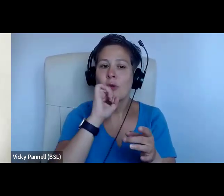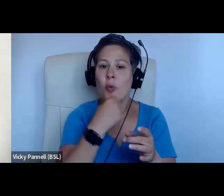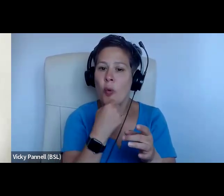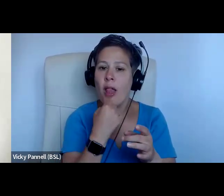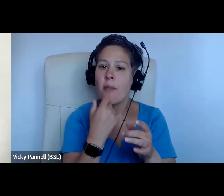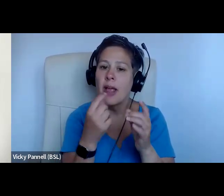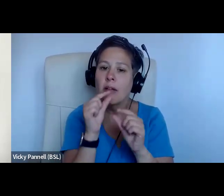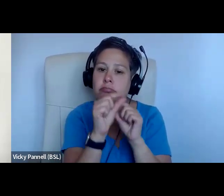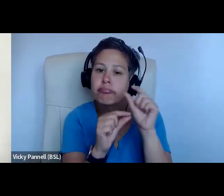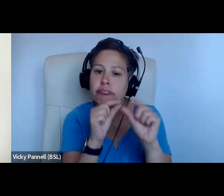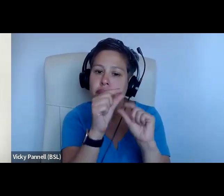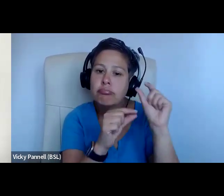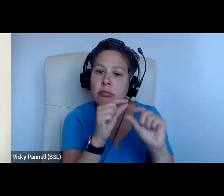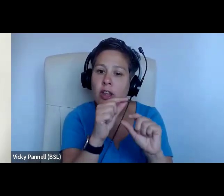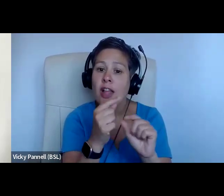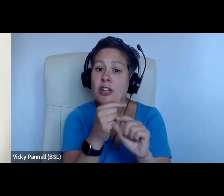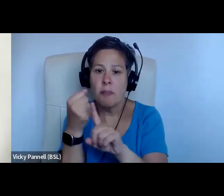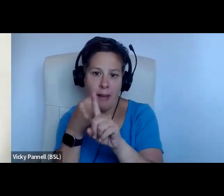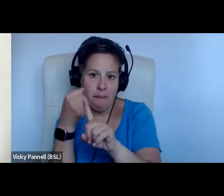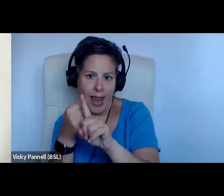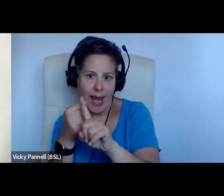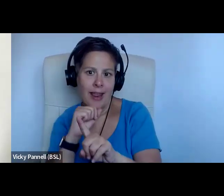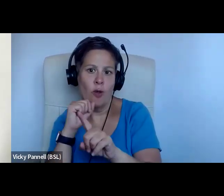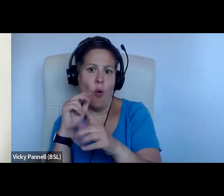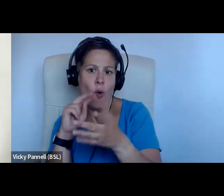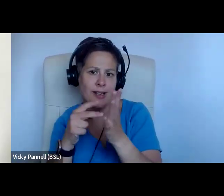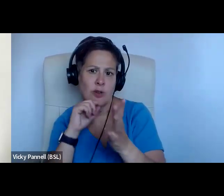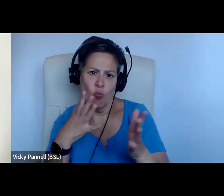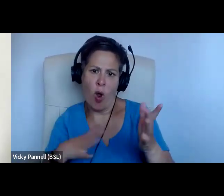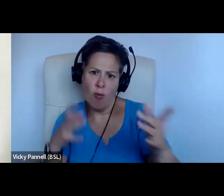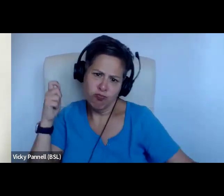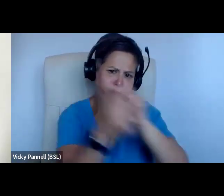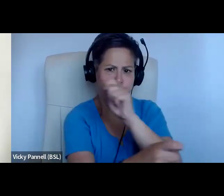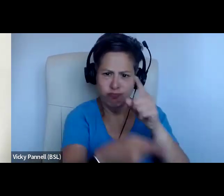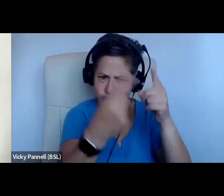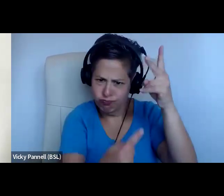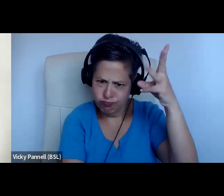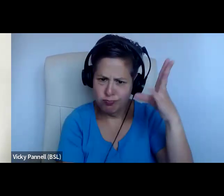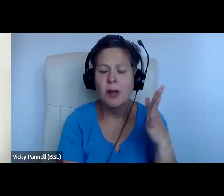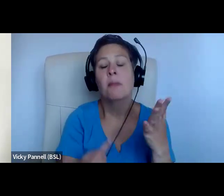the scale of those smaller changes across the lives of the many people that are gonna be